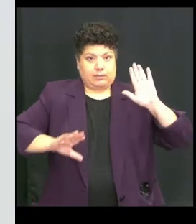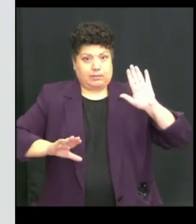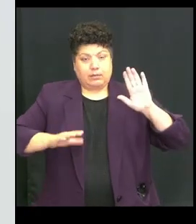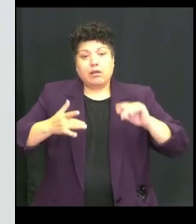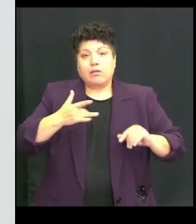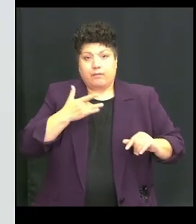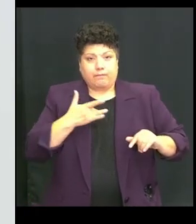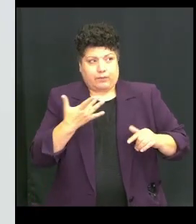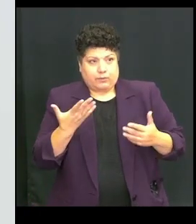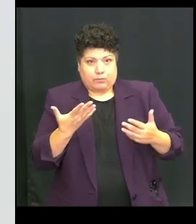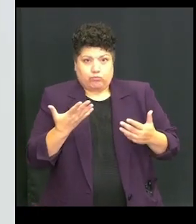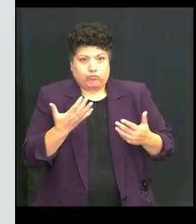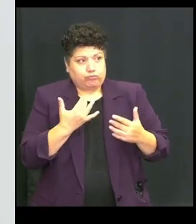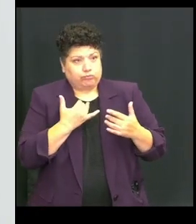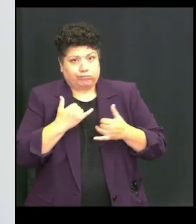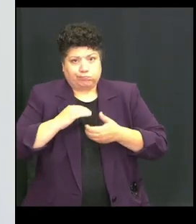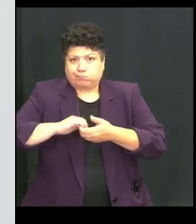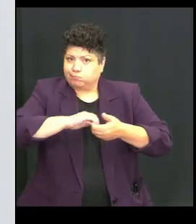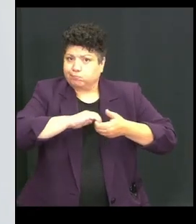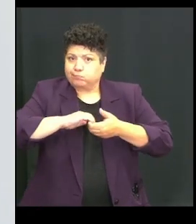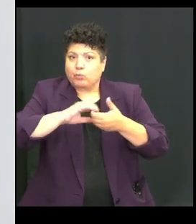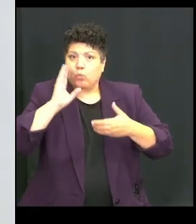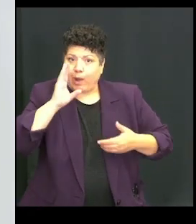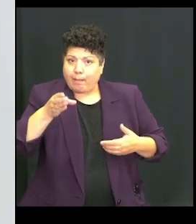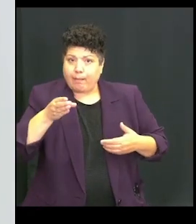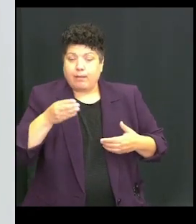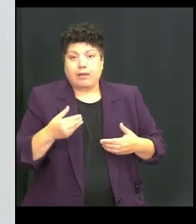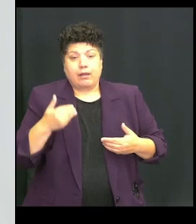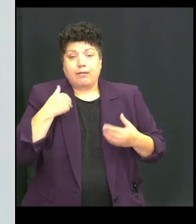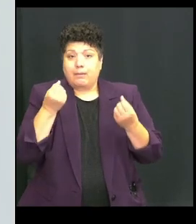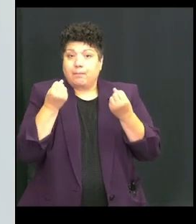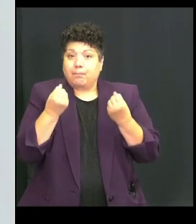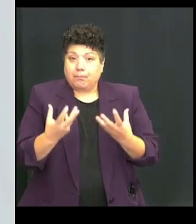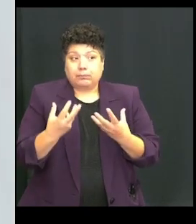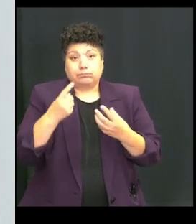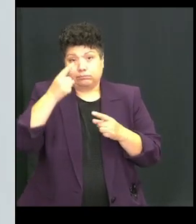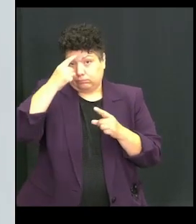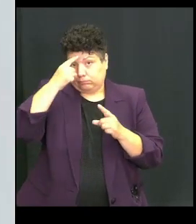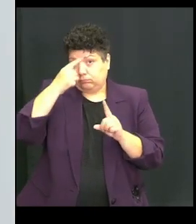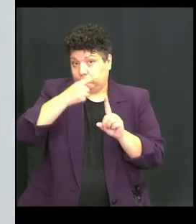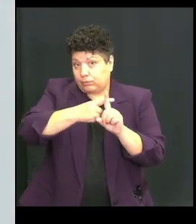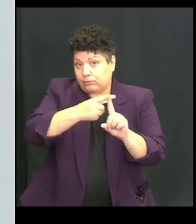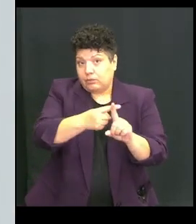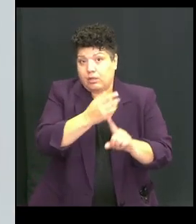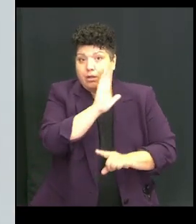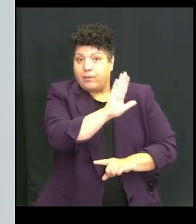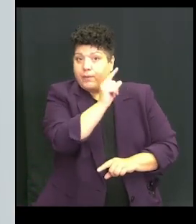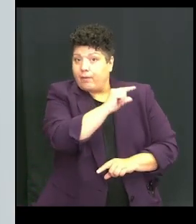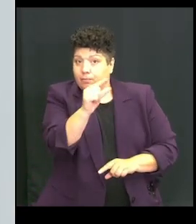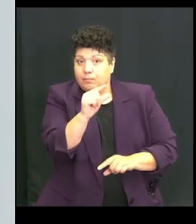I think there was a lot of good in what the civil service did through the pandemic,